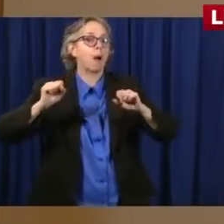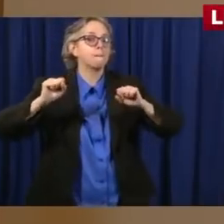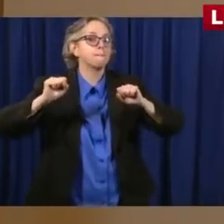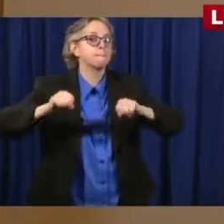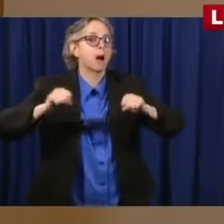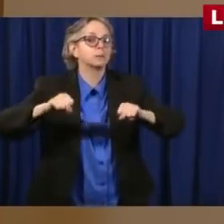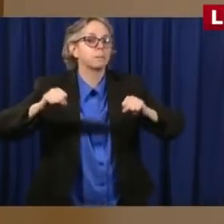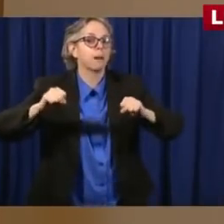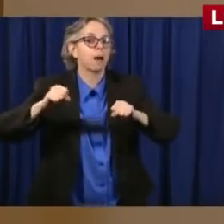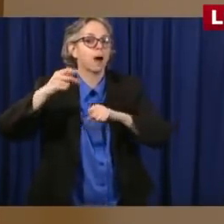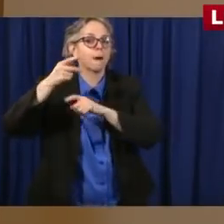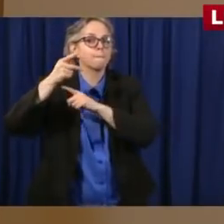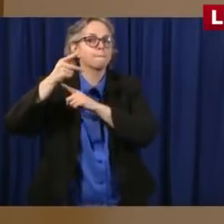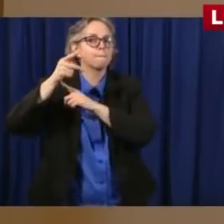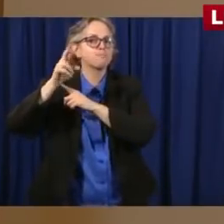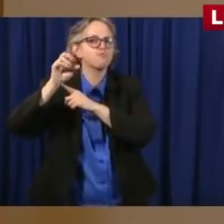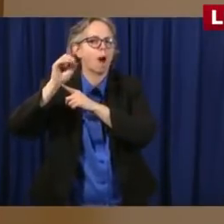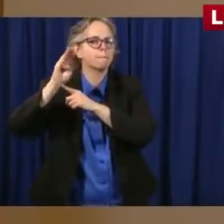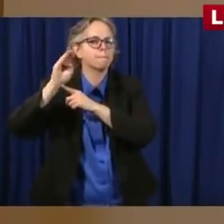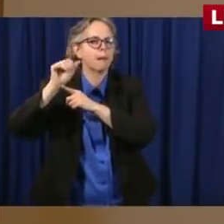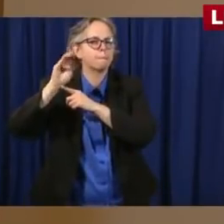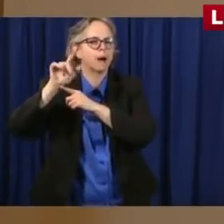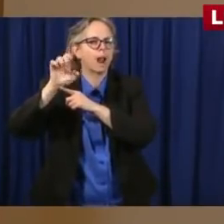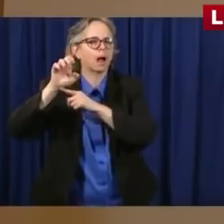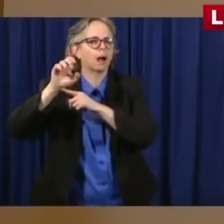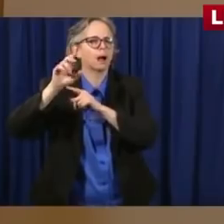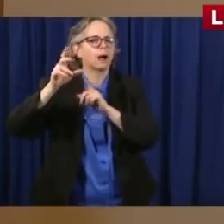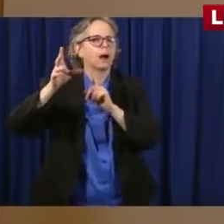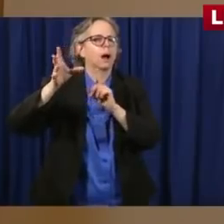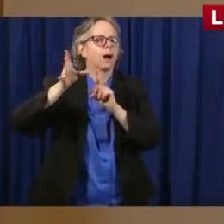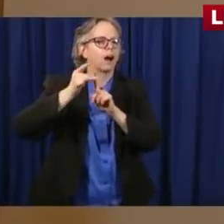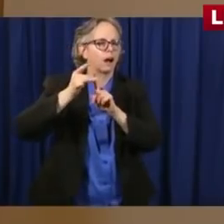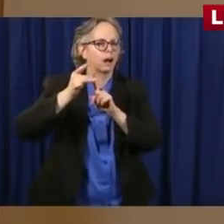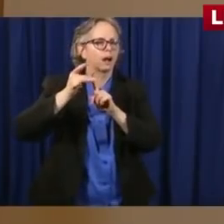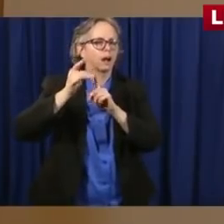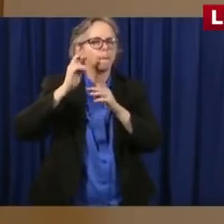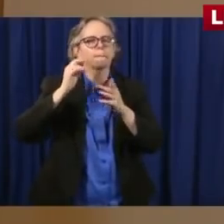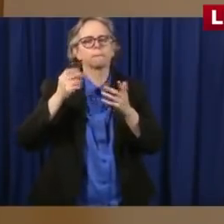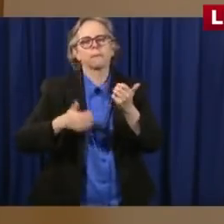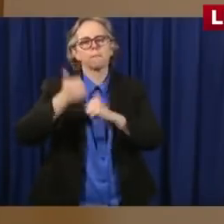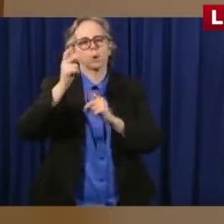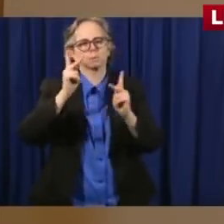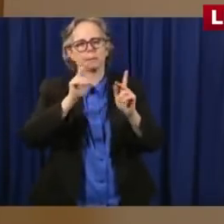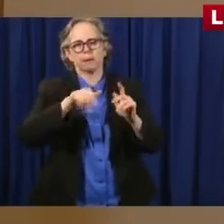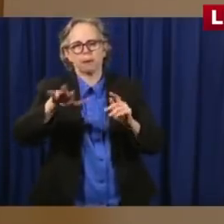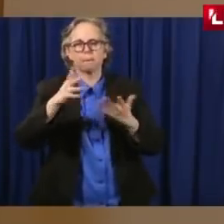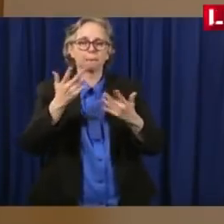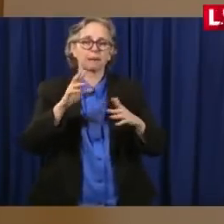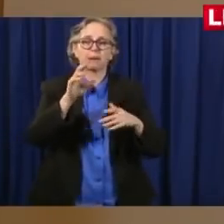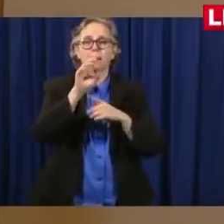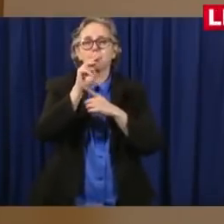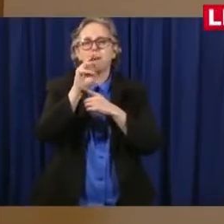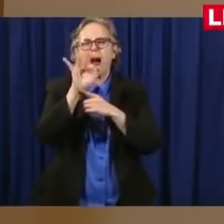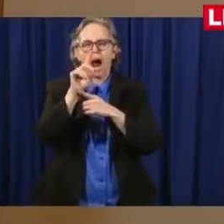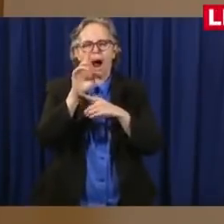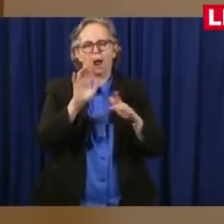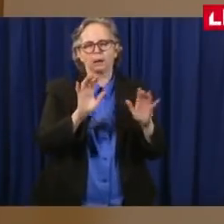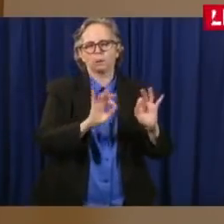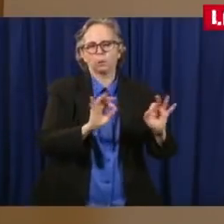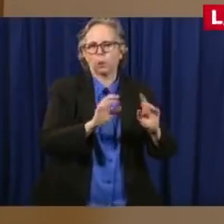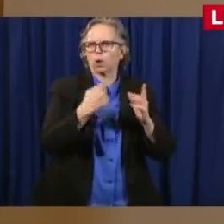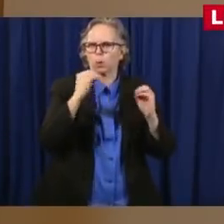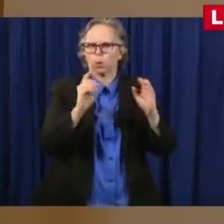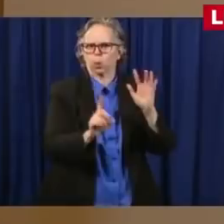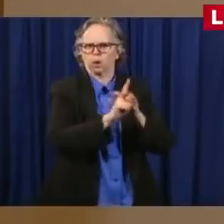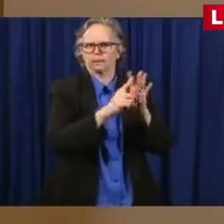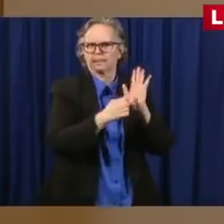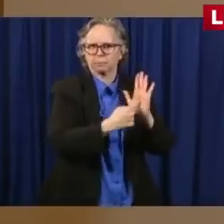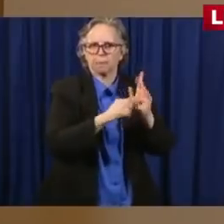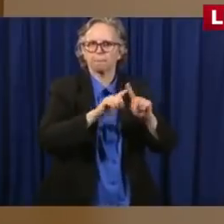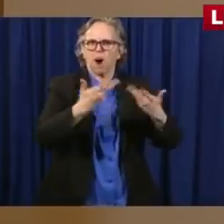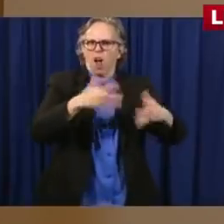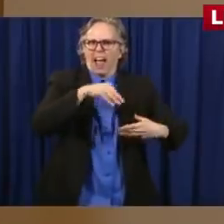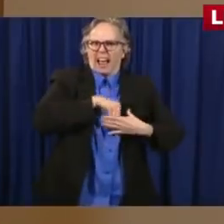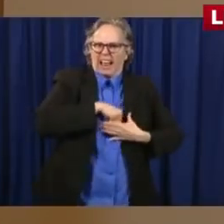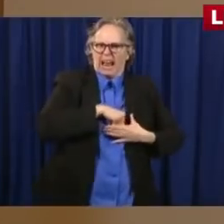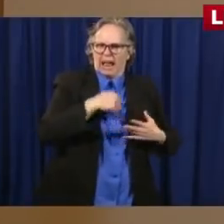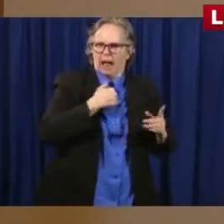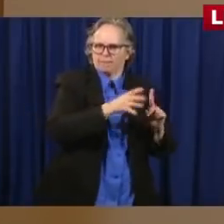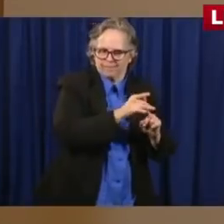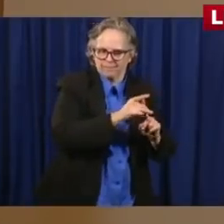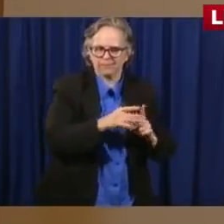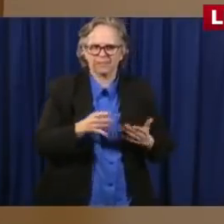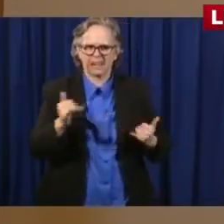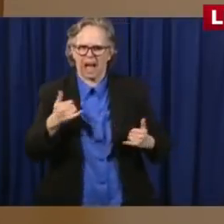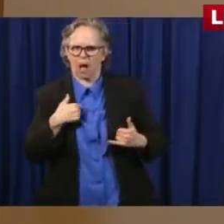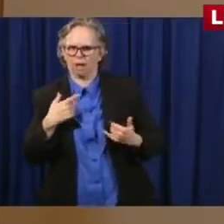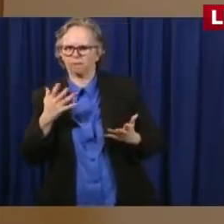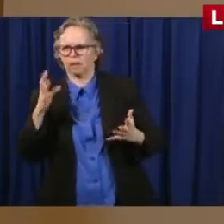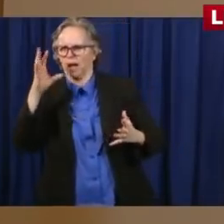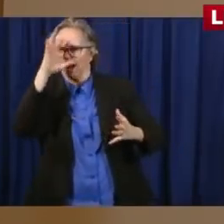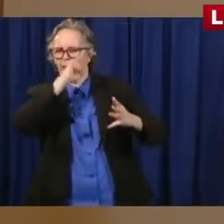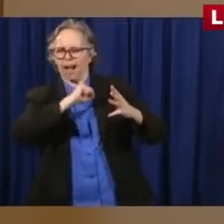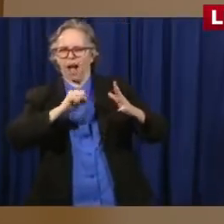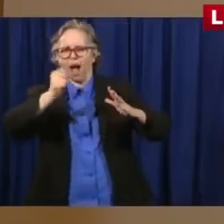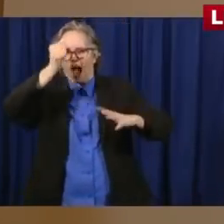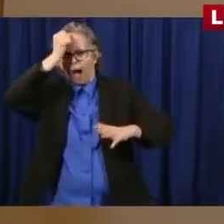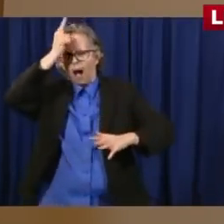WE HAVE A NEW DEFINITION OF POSSIBLE OR PROBABLE THAT WILL BE FOR THE REST OF US WHO ARE MILDLY ILL OR WHO WERE DIAGNOSED AS AN OUTPATIENT BASED ON SYMPTOMS.